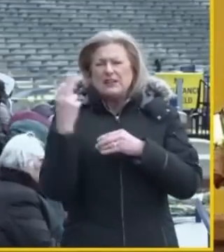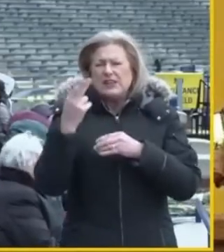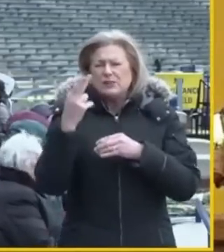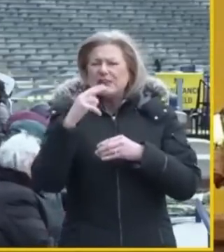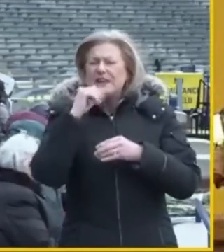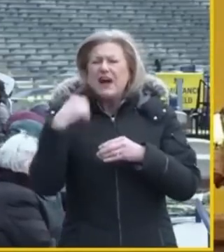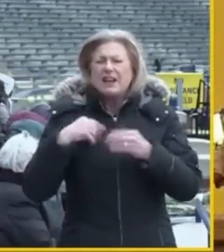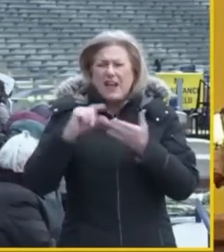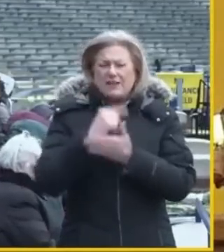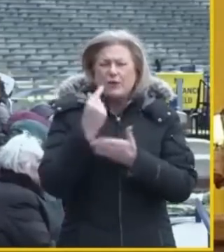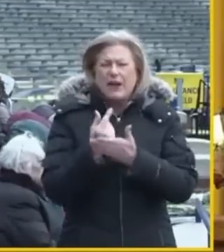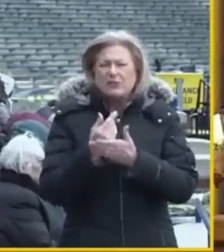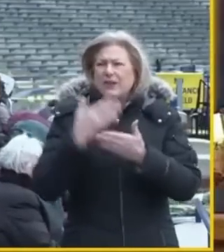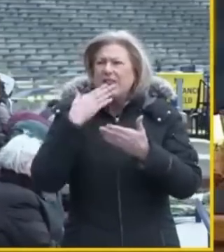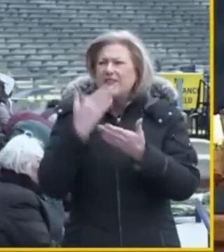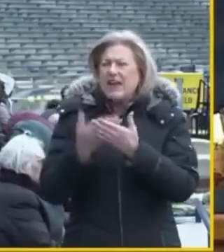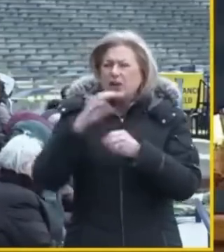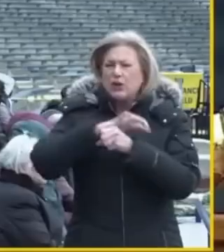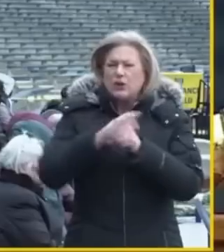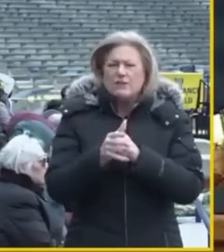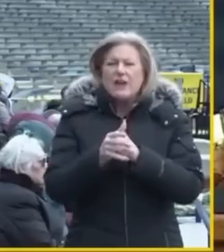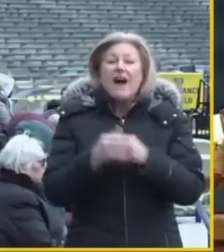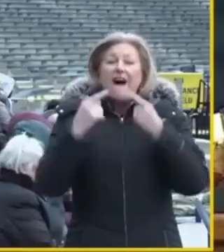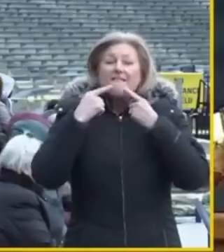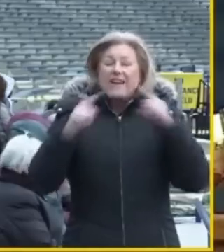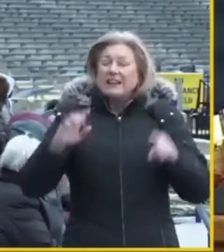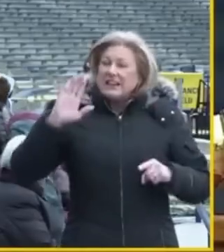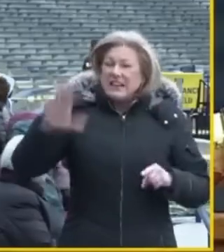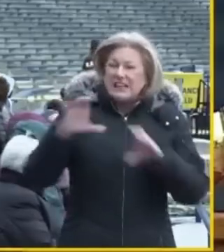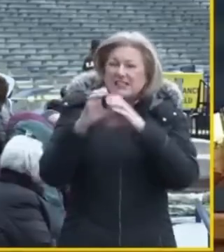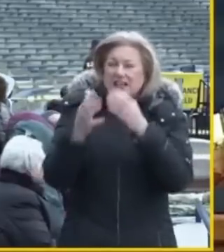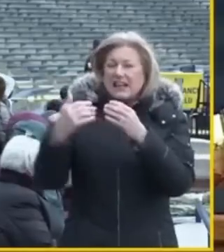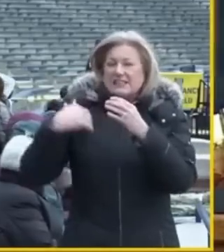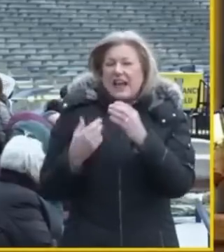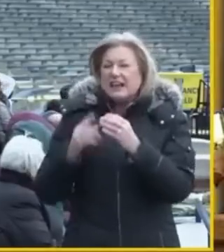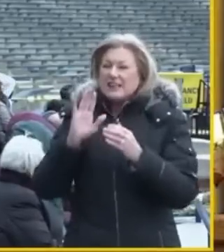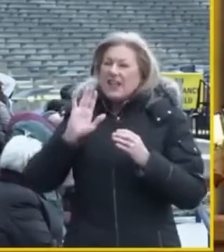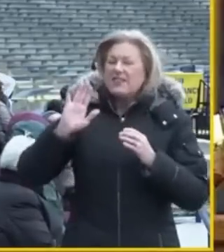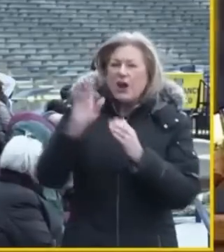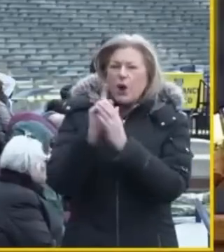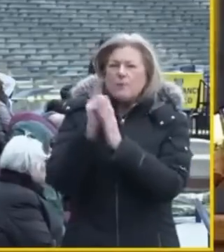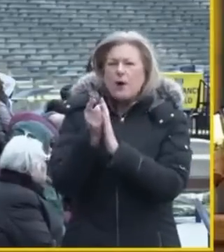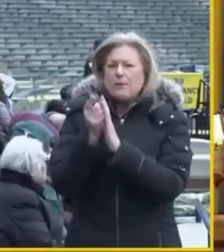but now, finally, his class will have their own moment to shine here next Saturday.